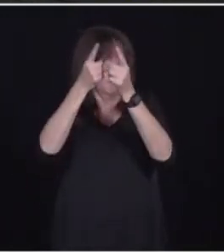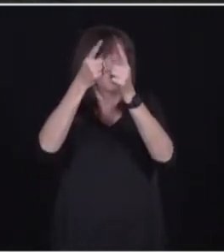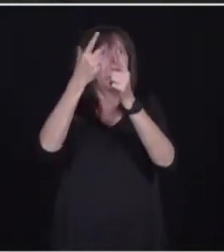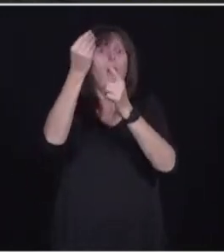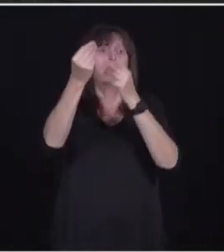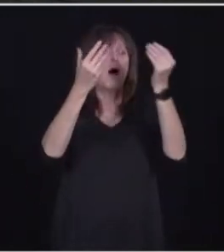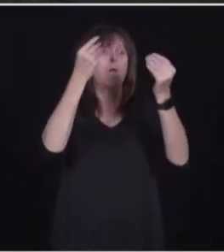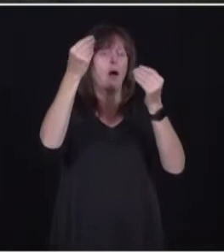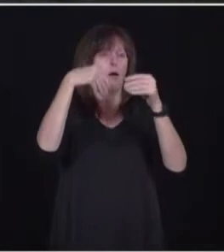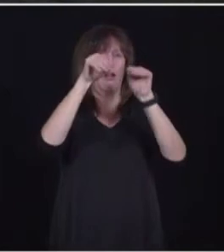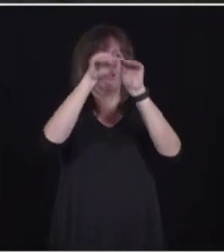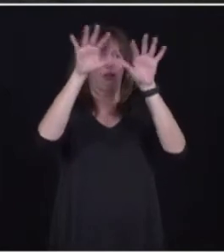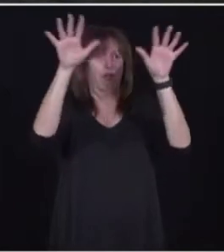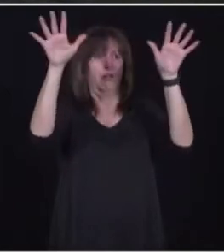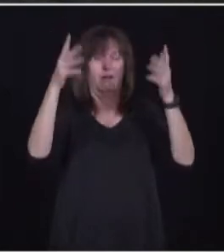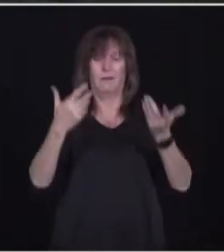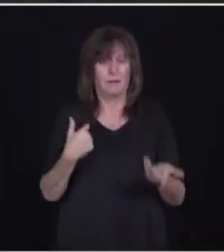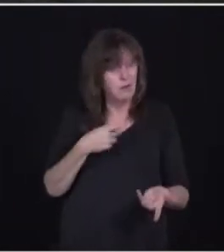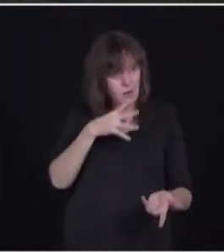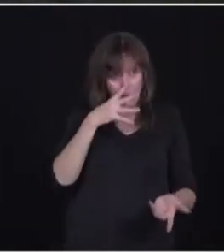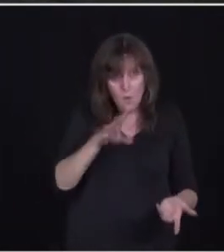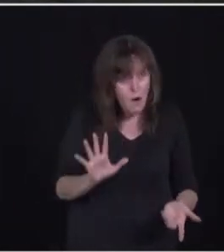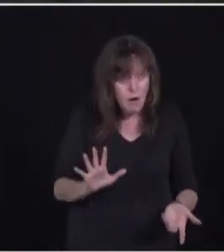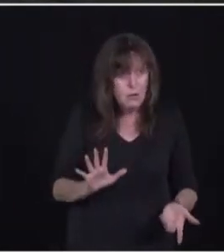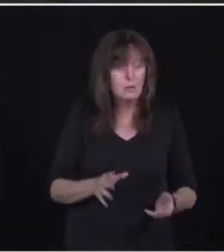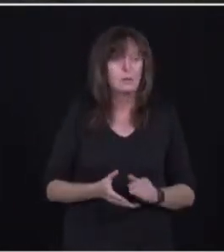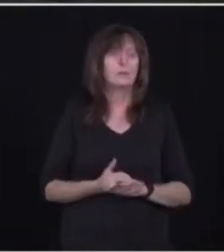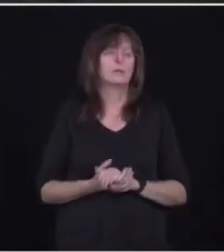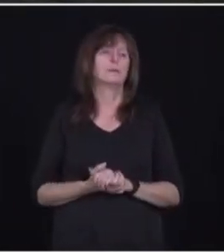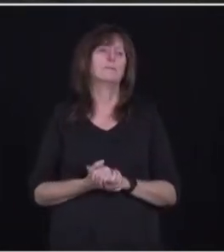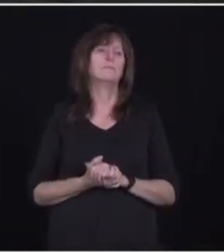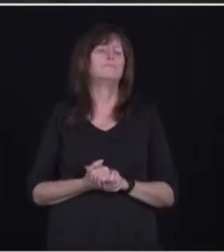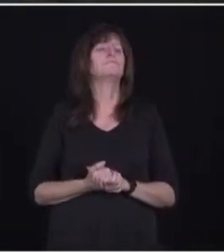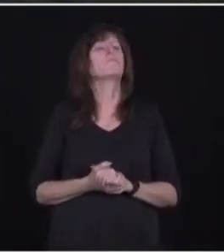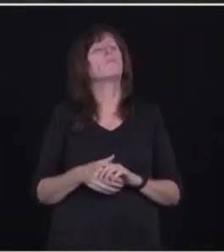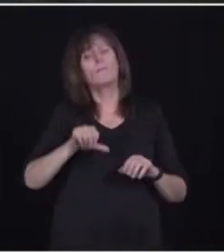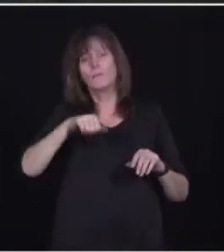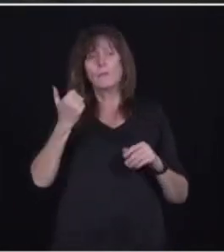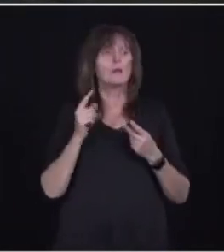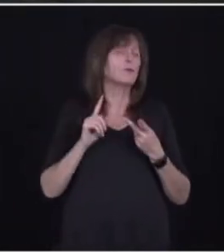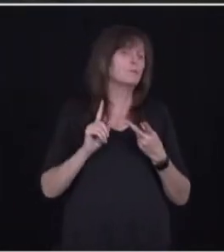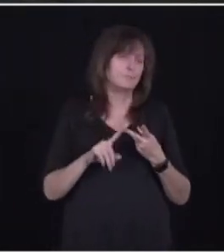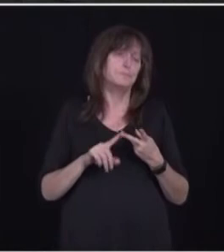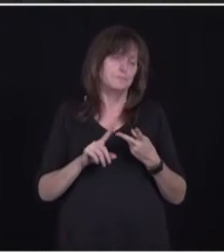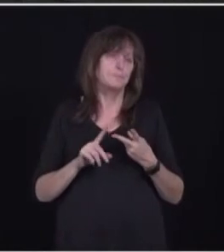your place because we don't want to have more committee transmission in those areas, they are